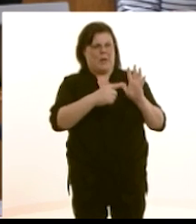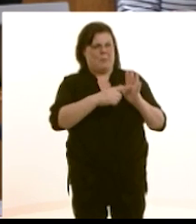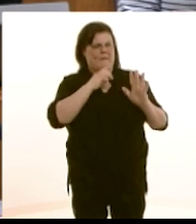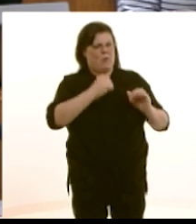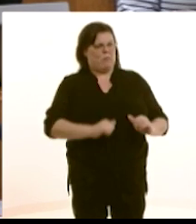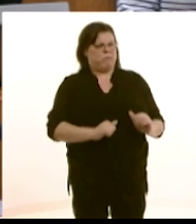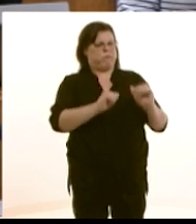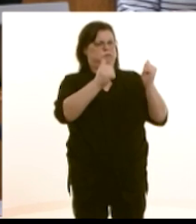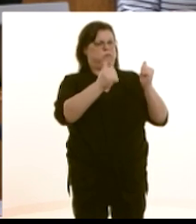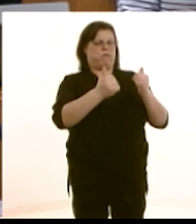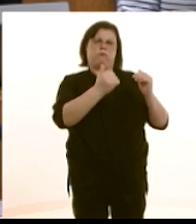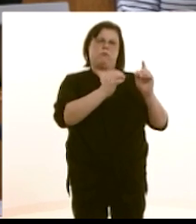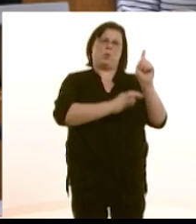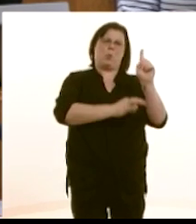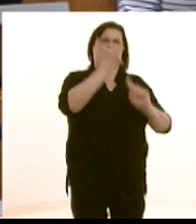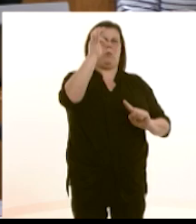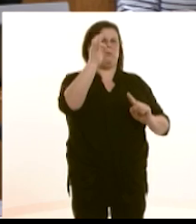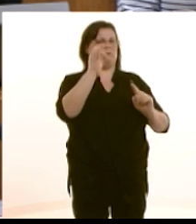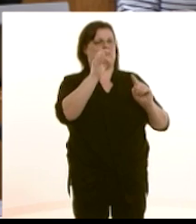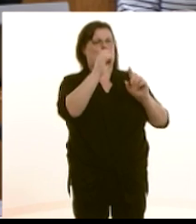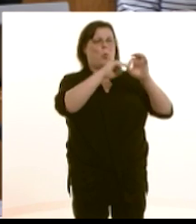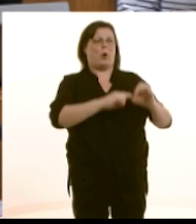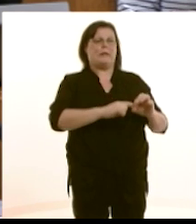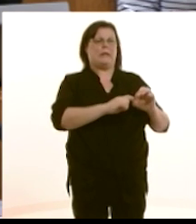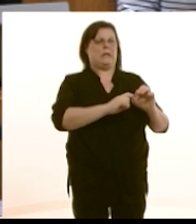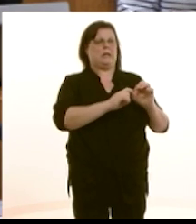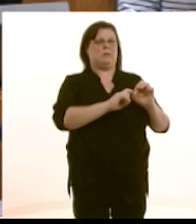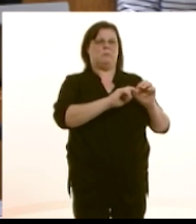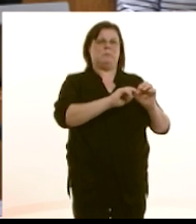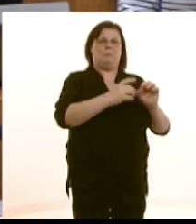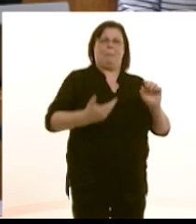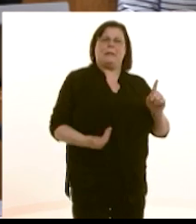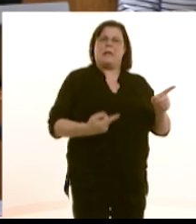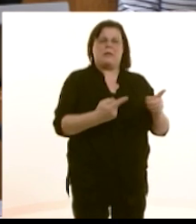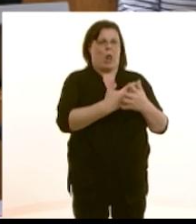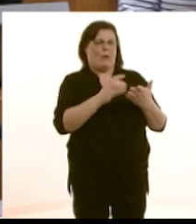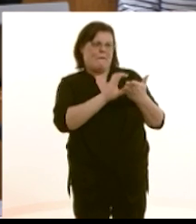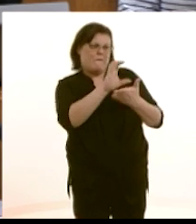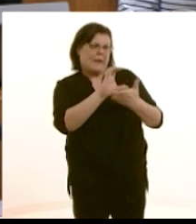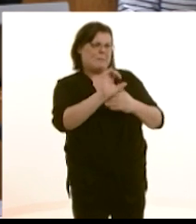plants in Europe. It has had lots of investment, it has a fantastic workforce and it has the